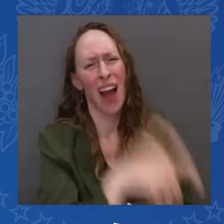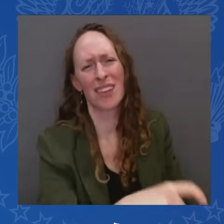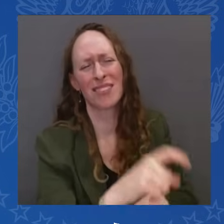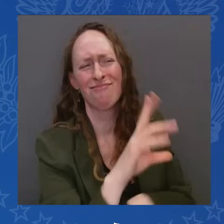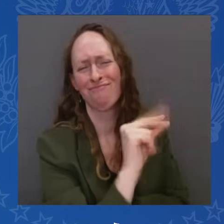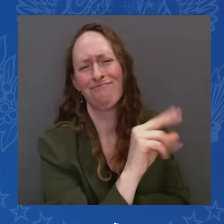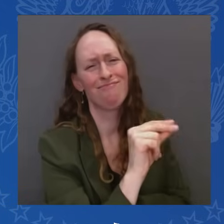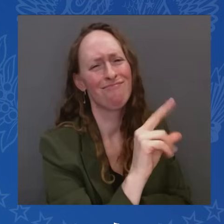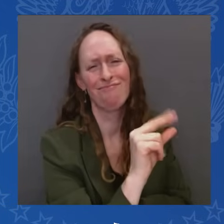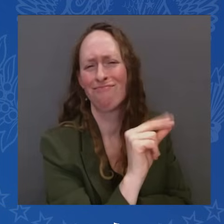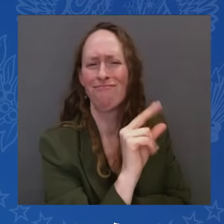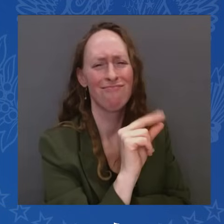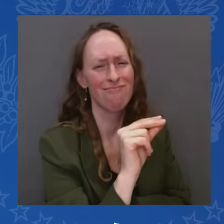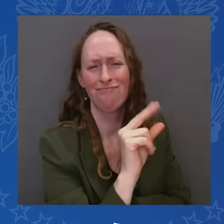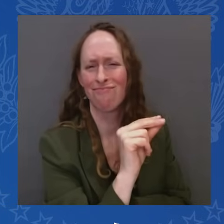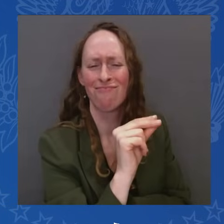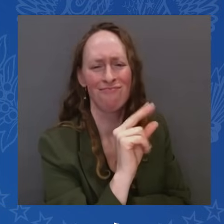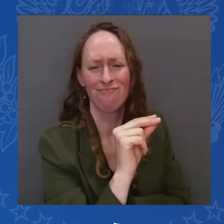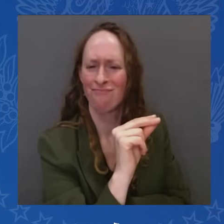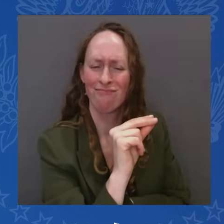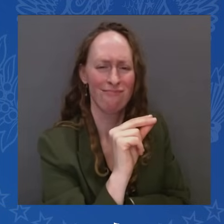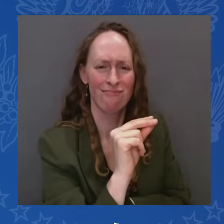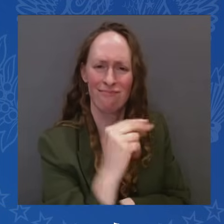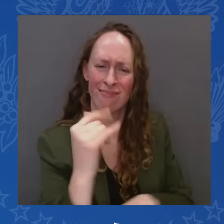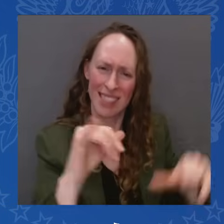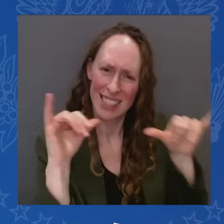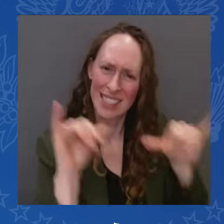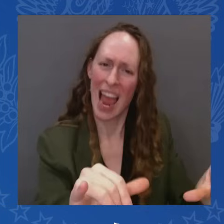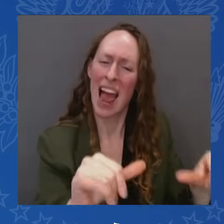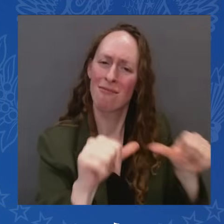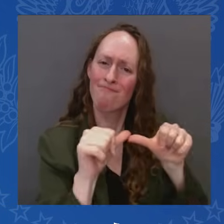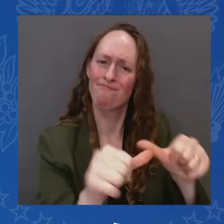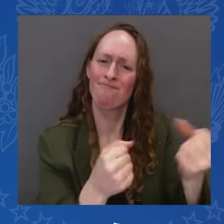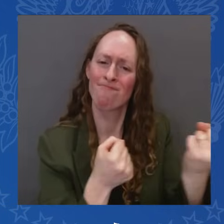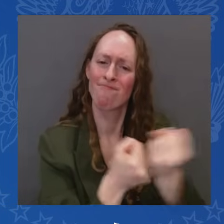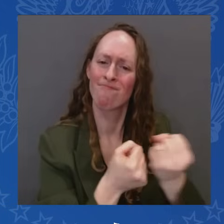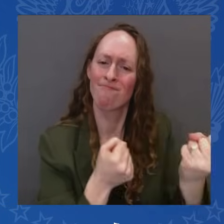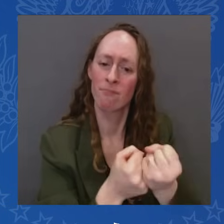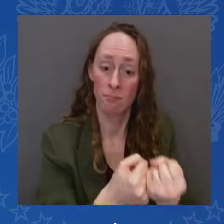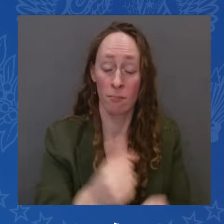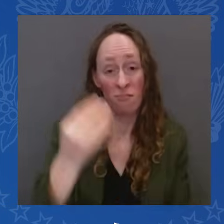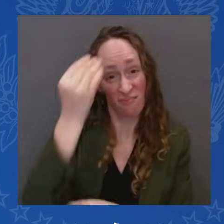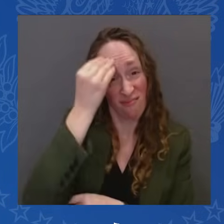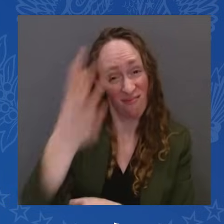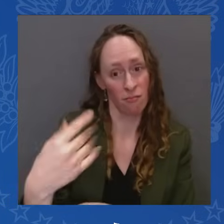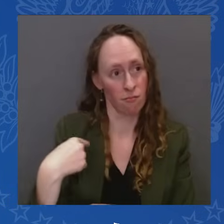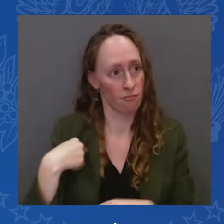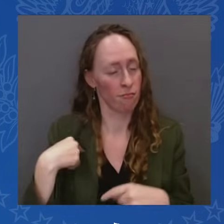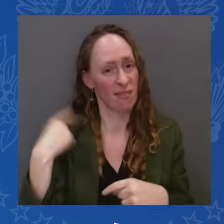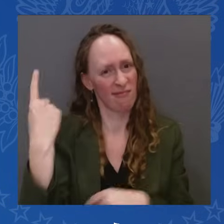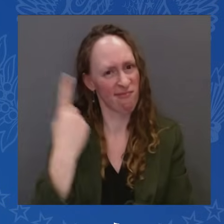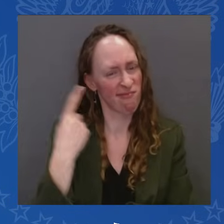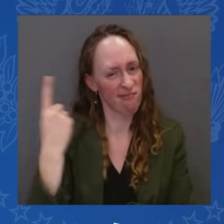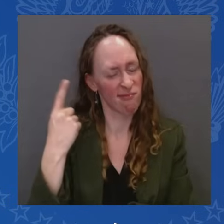it's stunning that we've gotten to this point. You know, we need to fully appreciate -- fully appreciate how it's wrong --